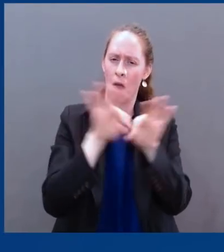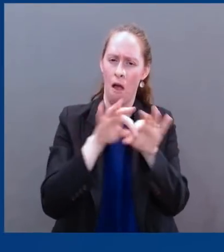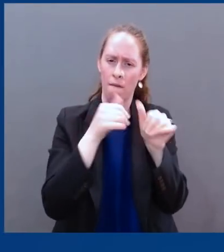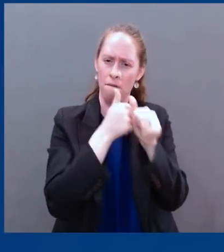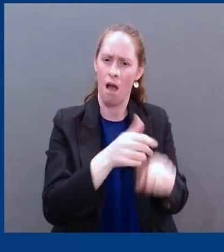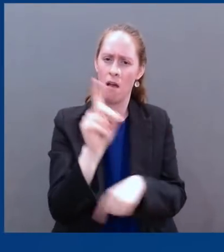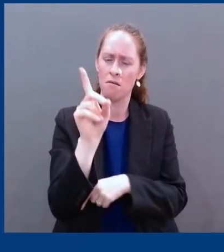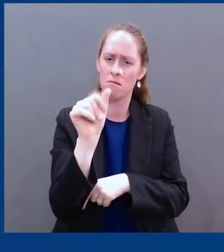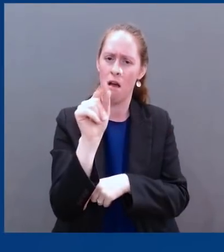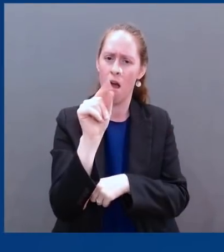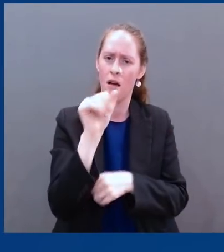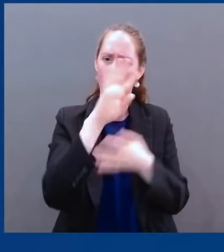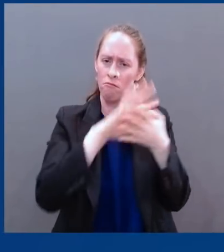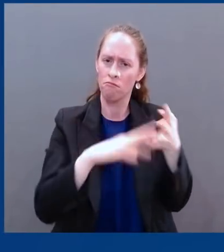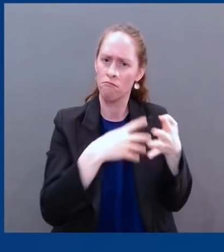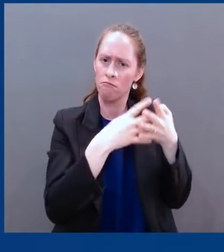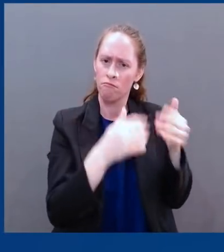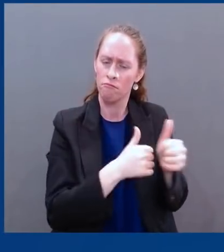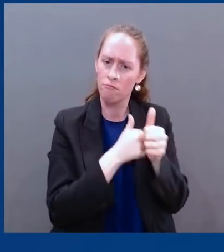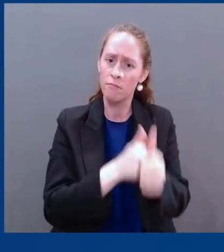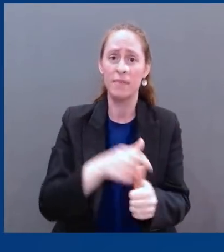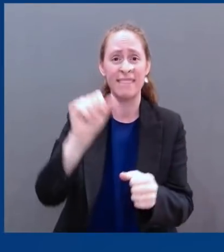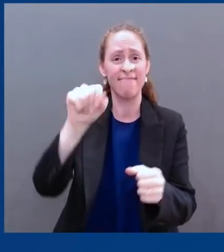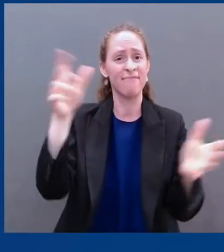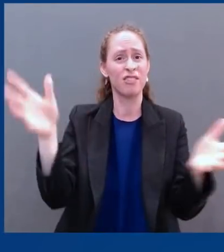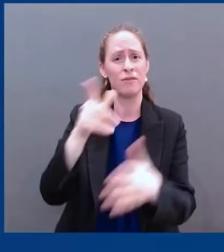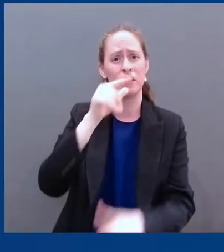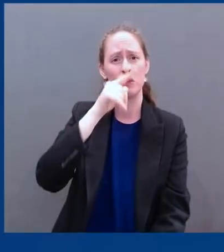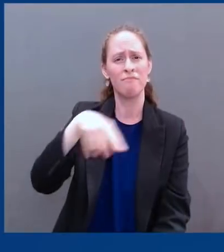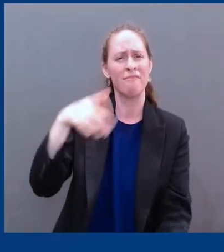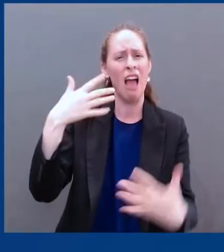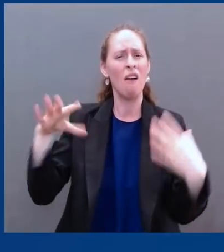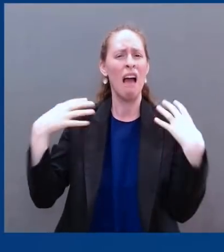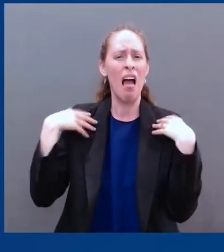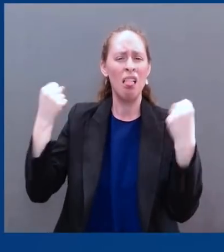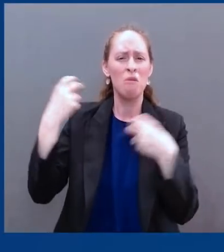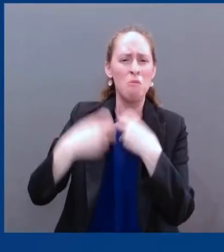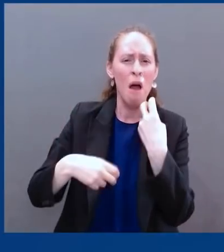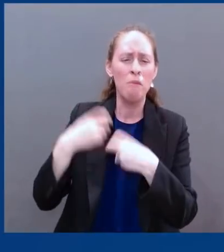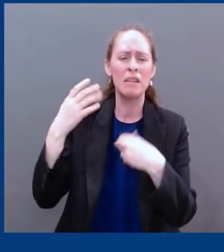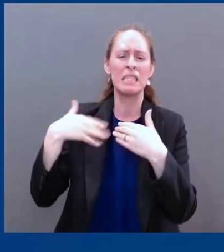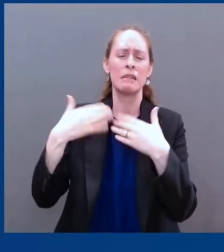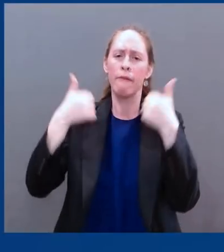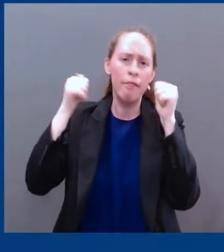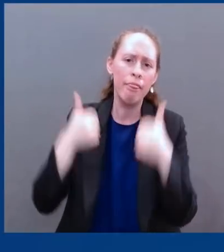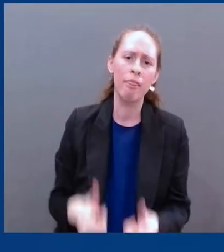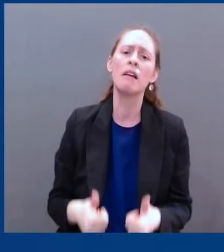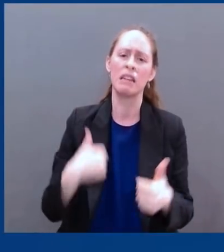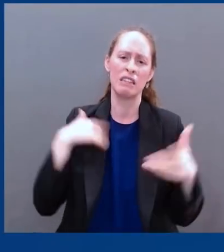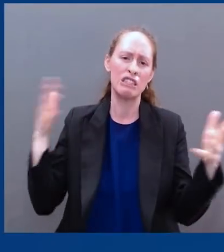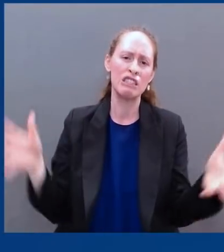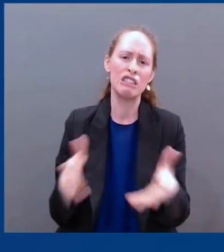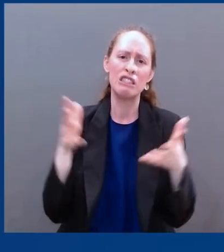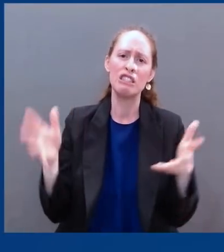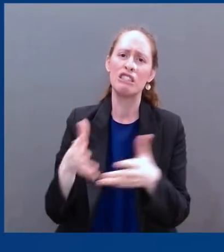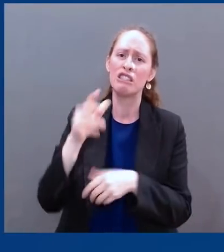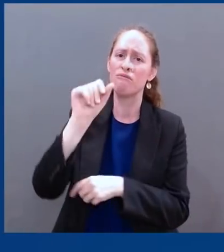with severe immunocompromised. Other nations, such as the UK, have recommended it for individuals who are elderly